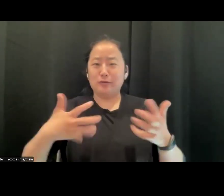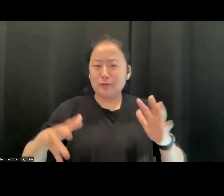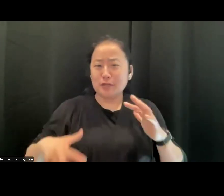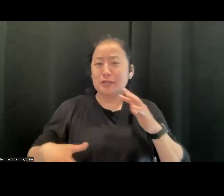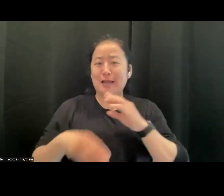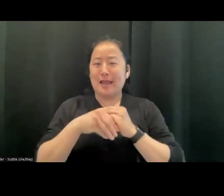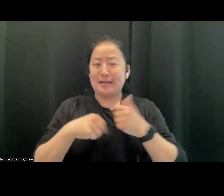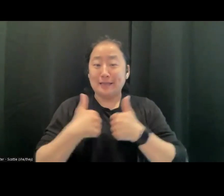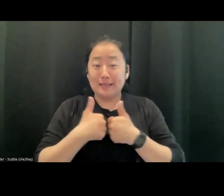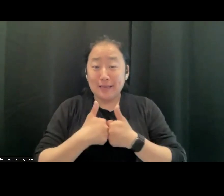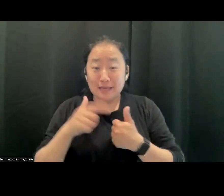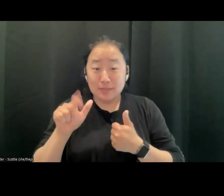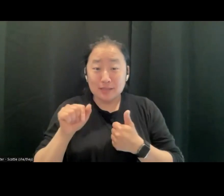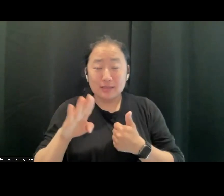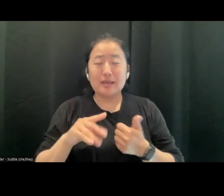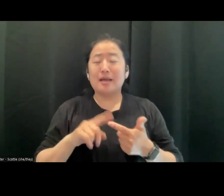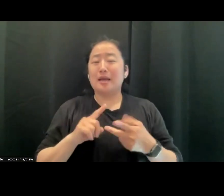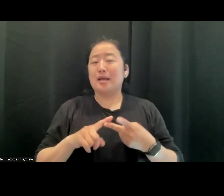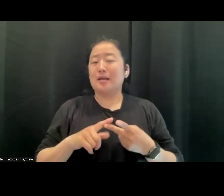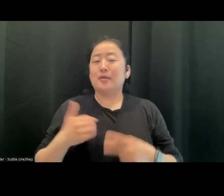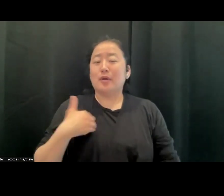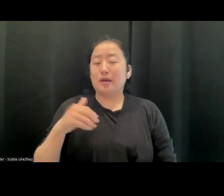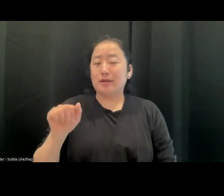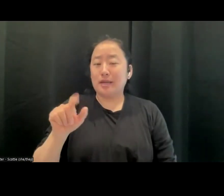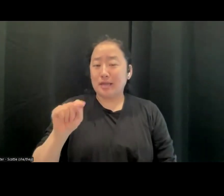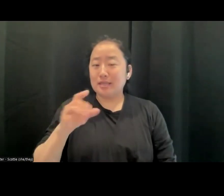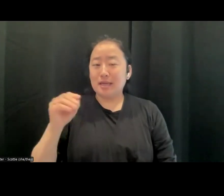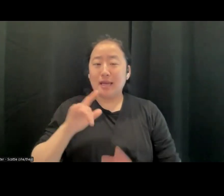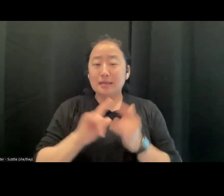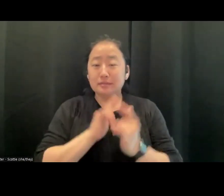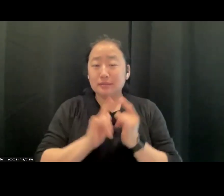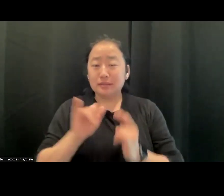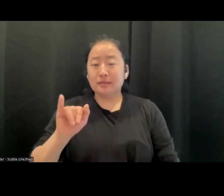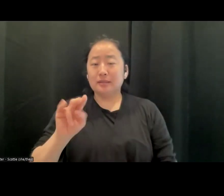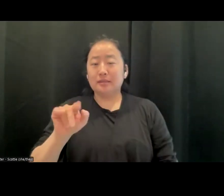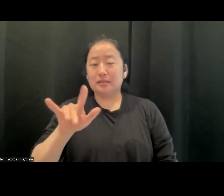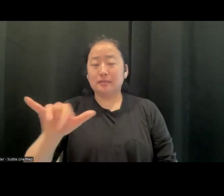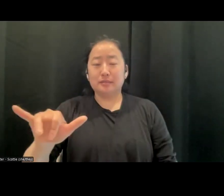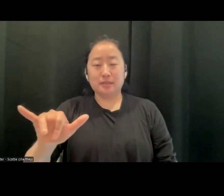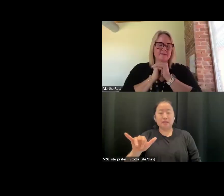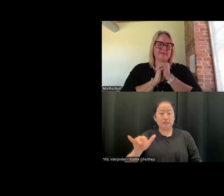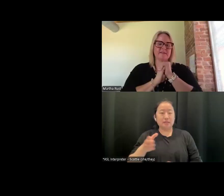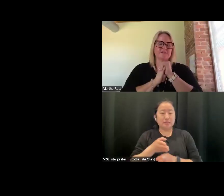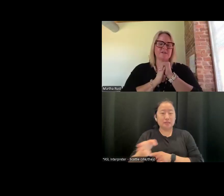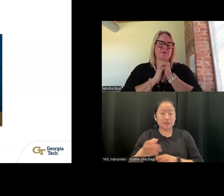We added a whole AT intimacy section as well and health literacy section,